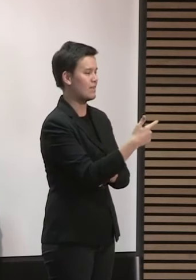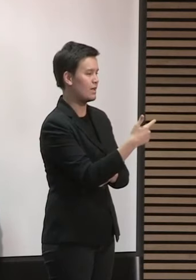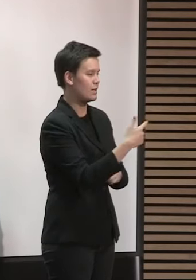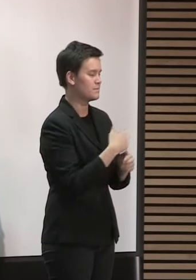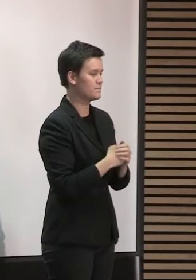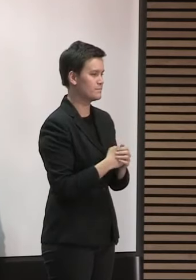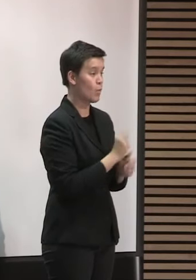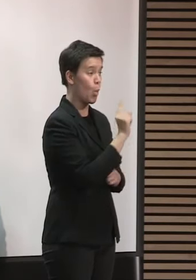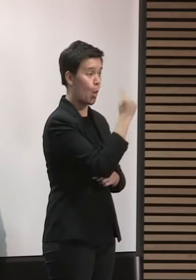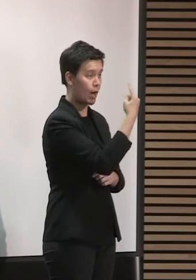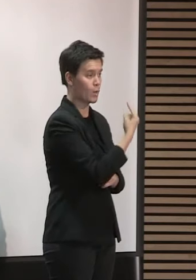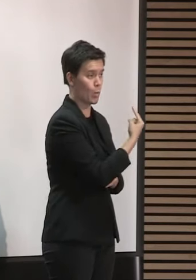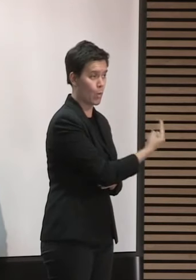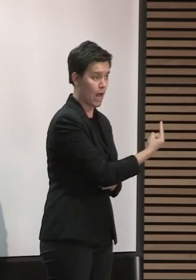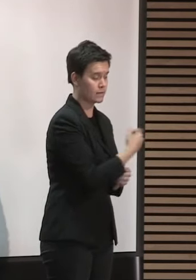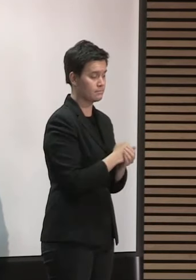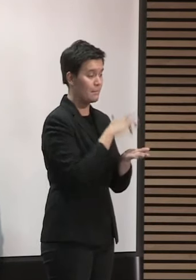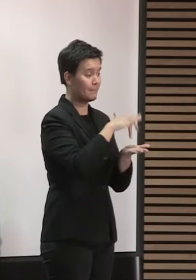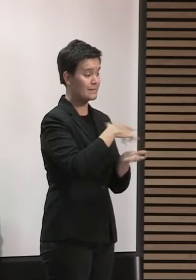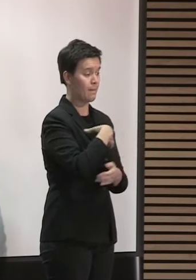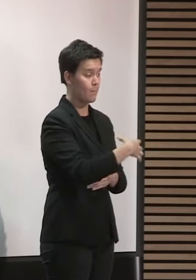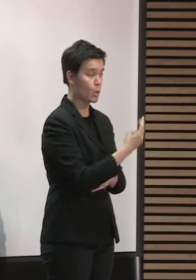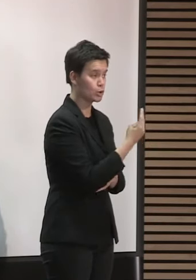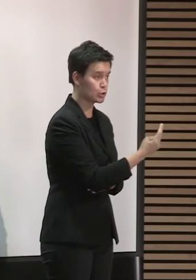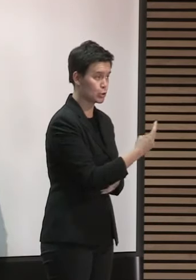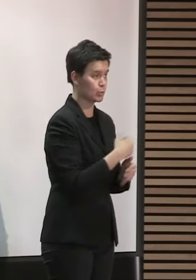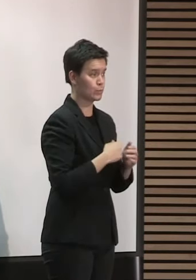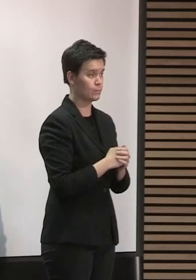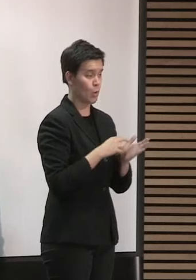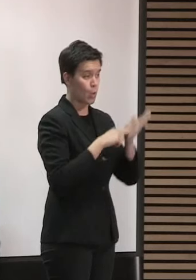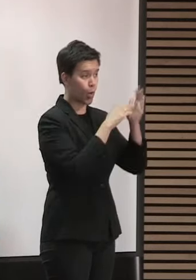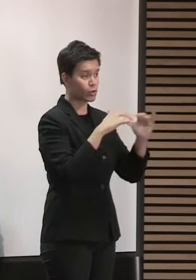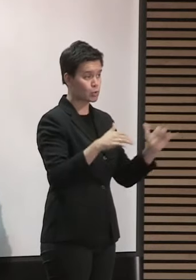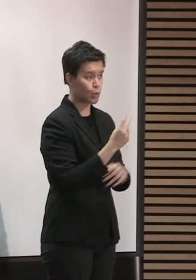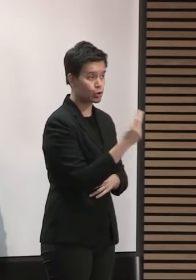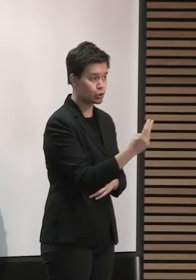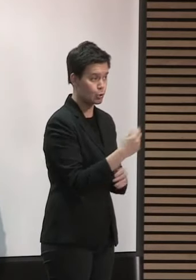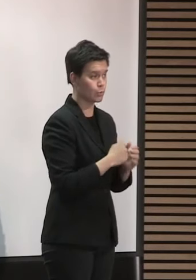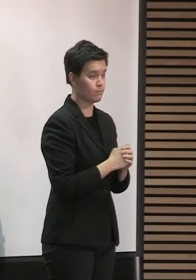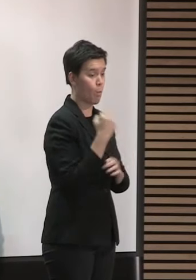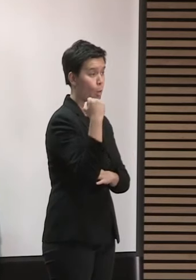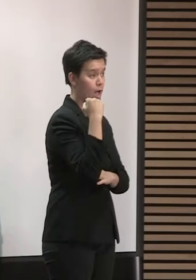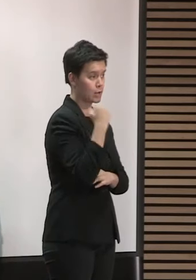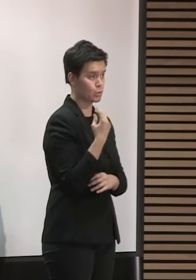pleased about and of course we want to see that go further. We've seen an increase in the number of scans, the number of